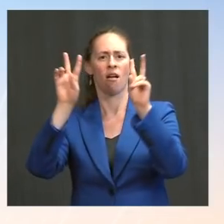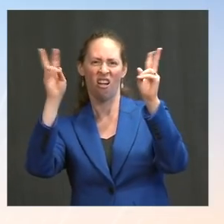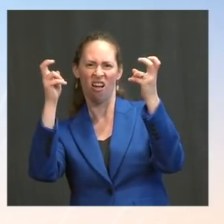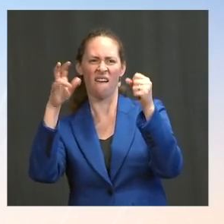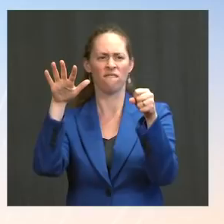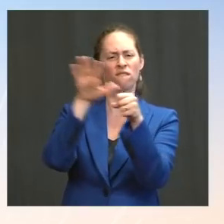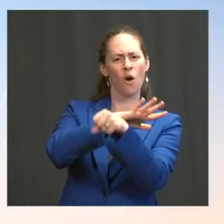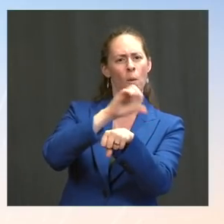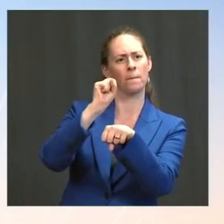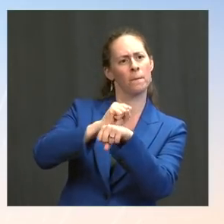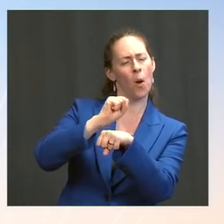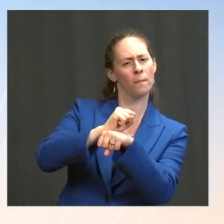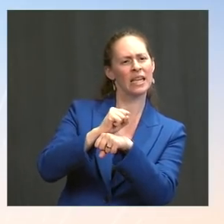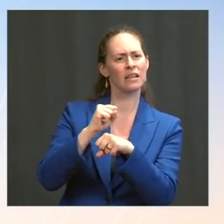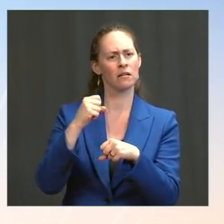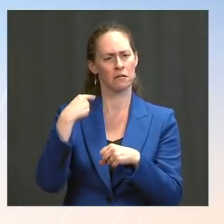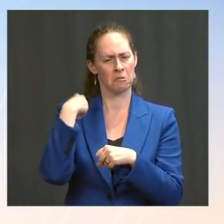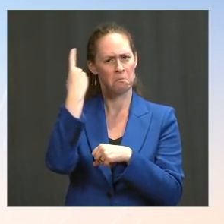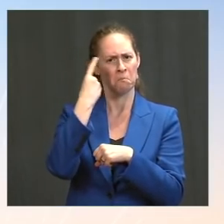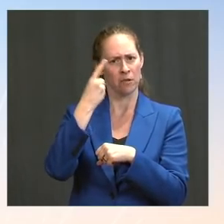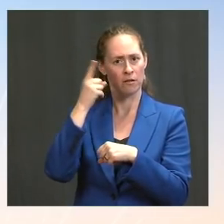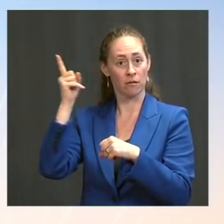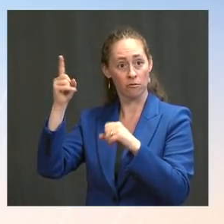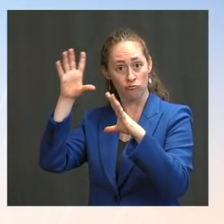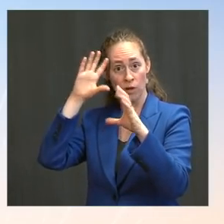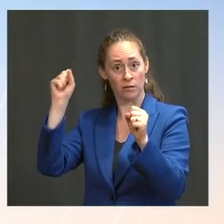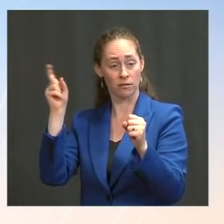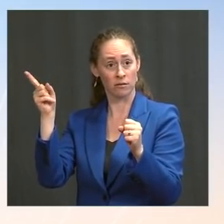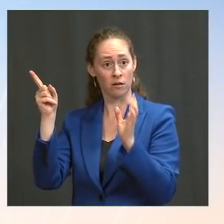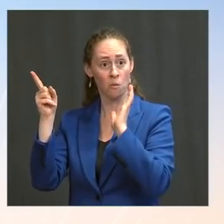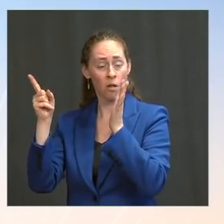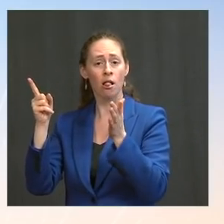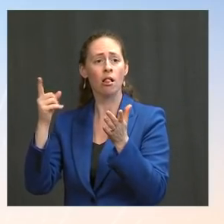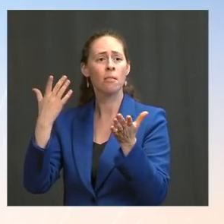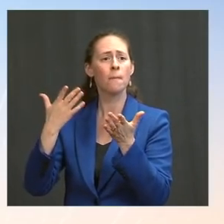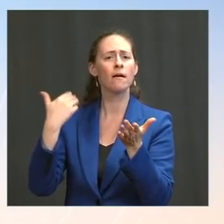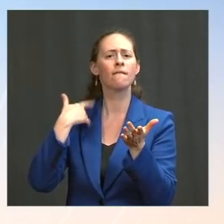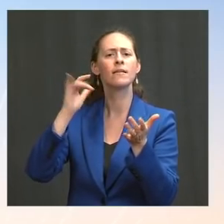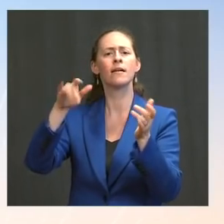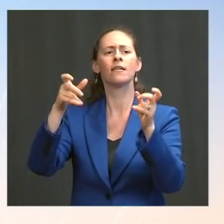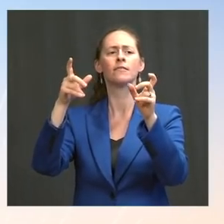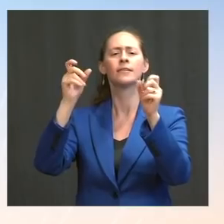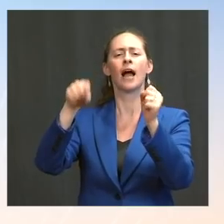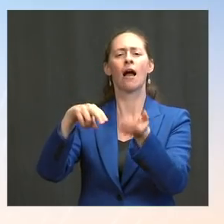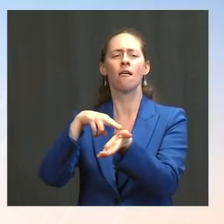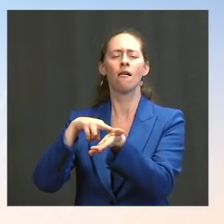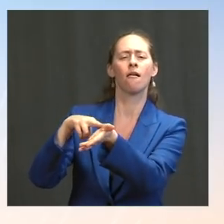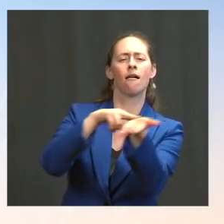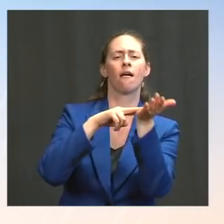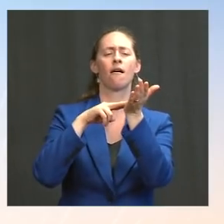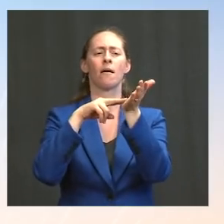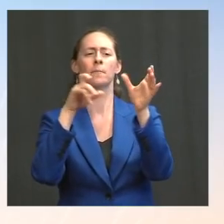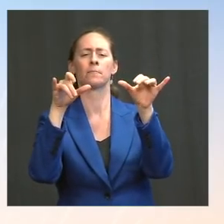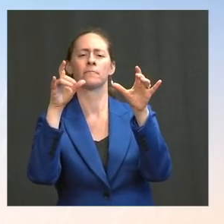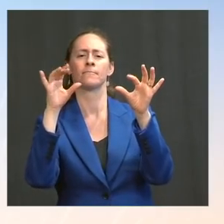to determine when the U.S. has reached full employment? And then, on manufacturing: Why are manufacturing jobs lagging so much --